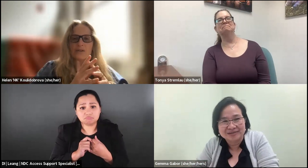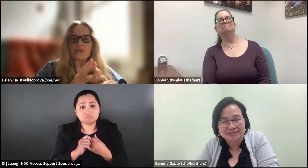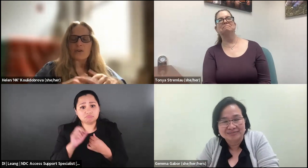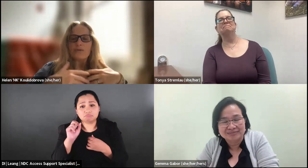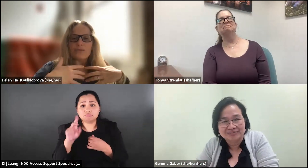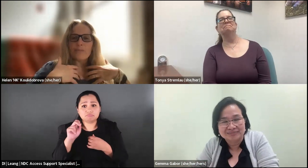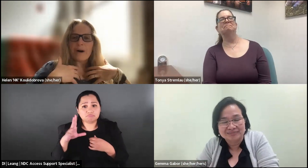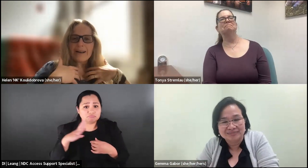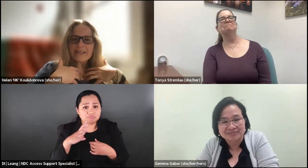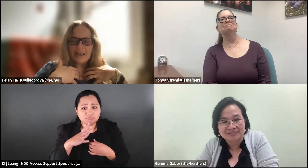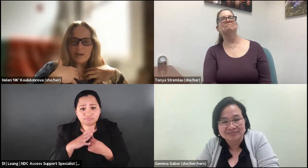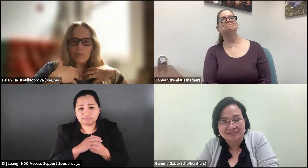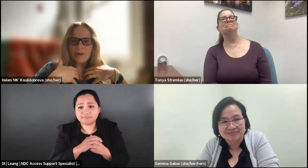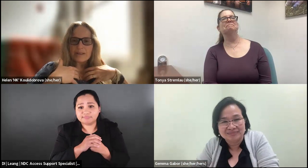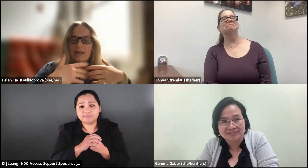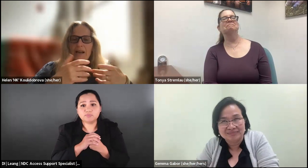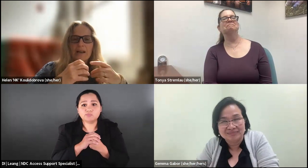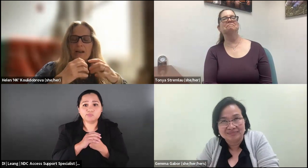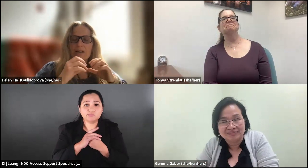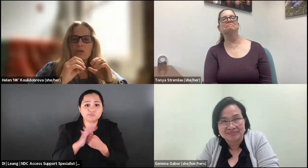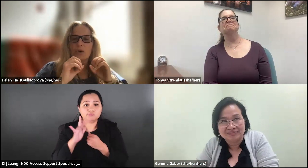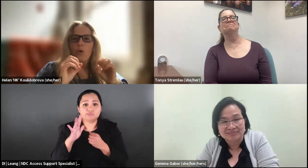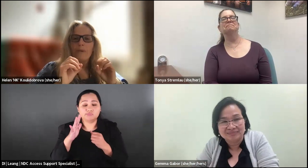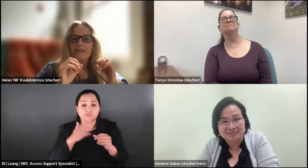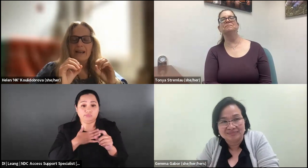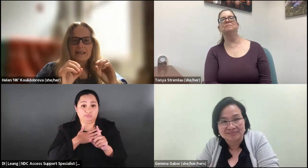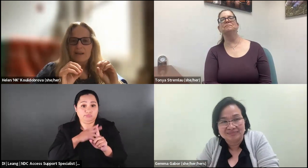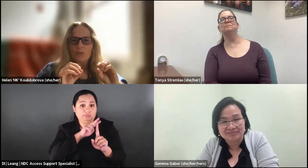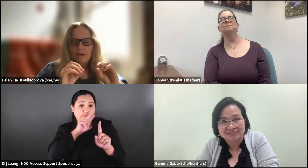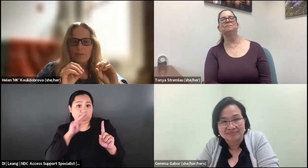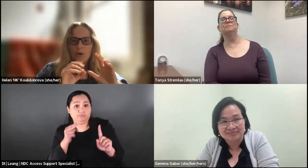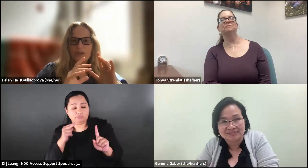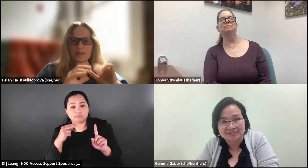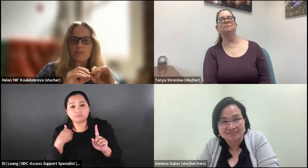So from my standpoint, no multilingual person,